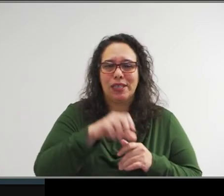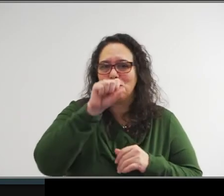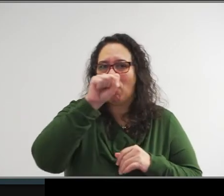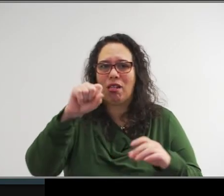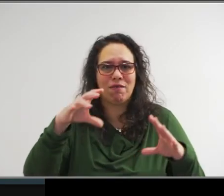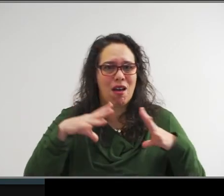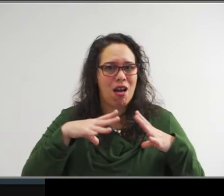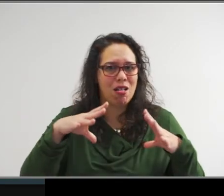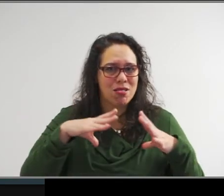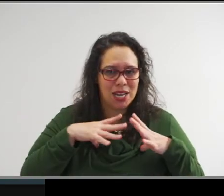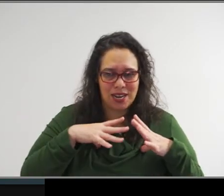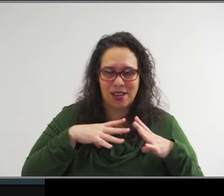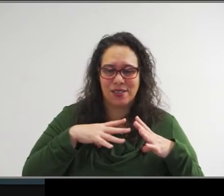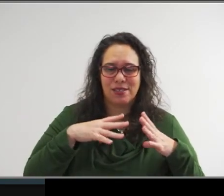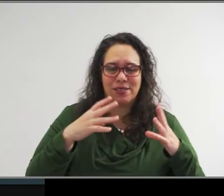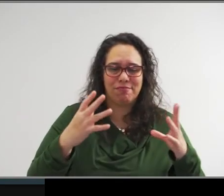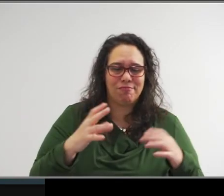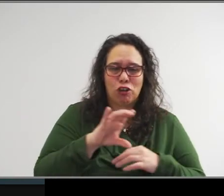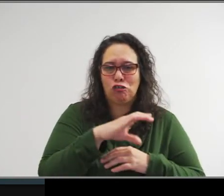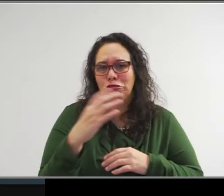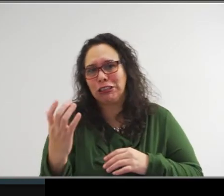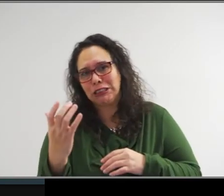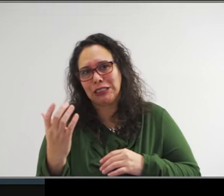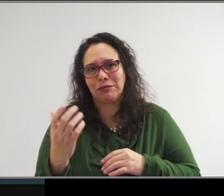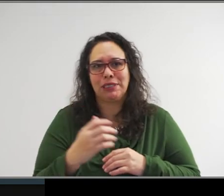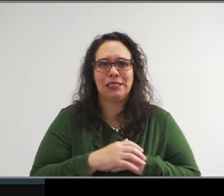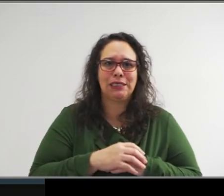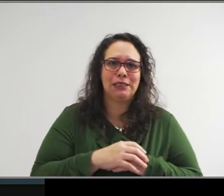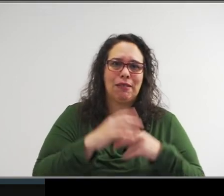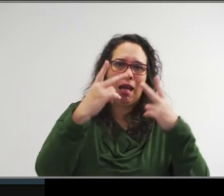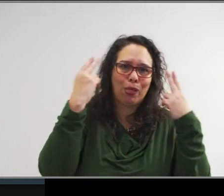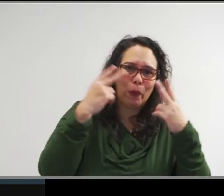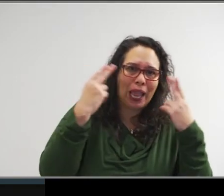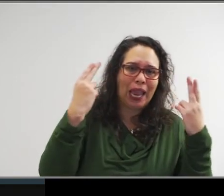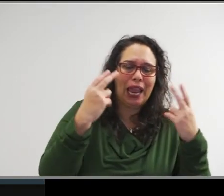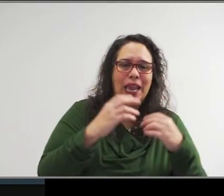in regard to the arts Christmas, Halloween, Thanksgiving